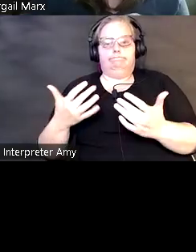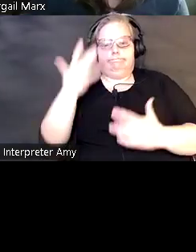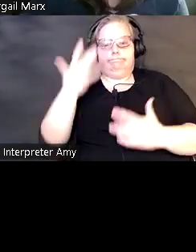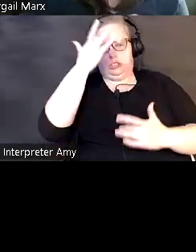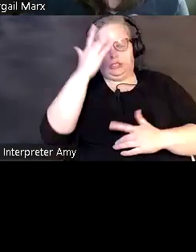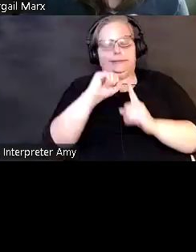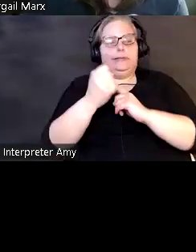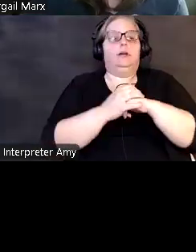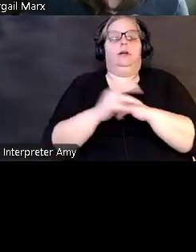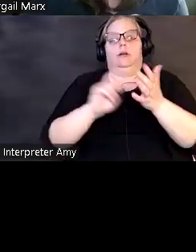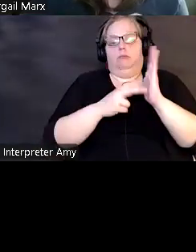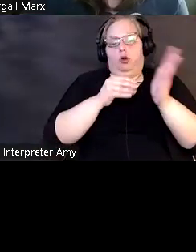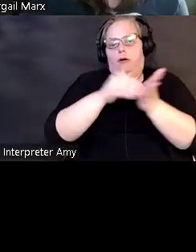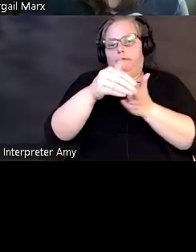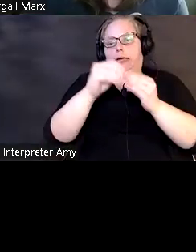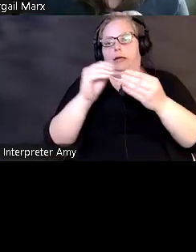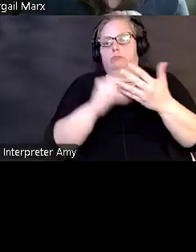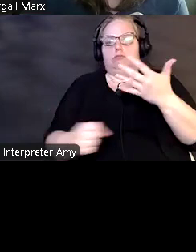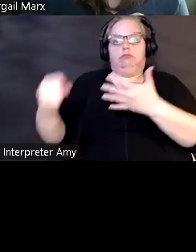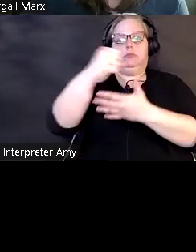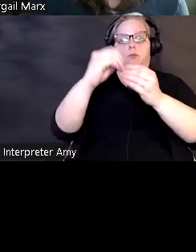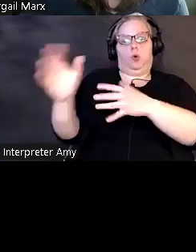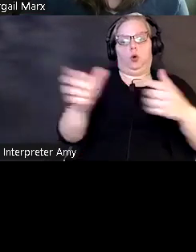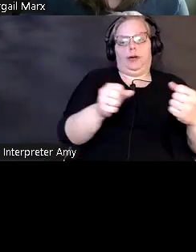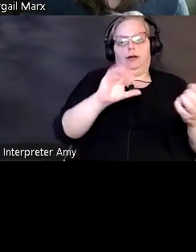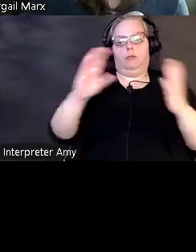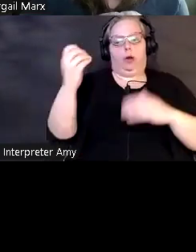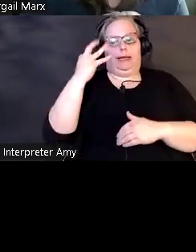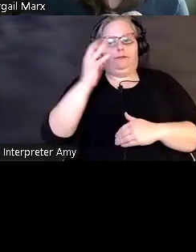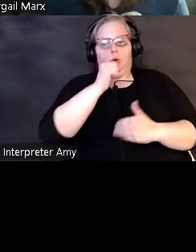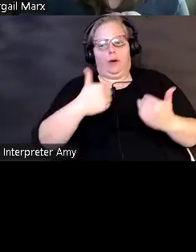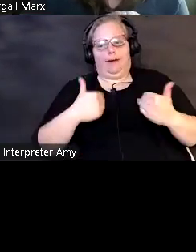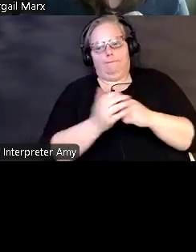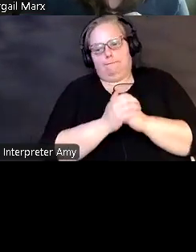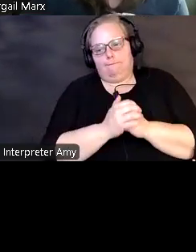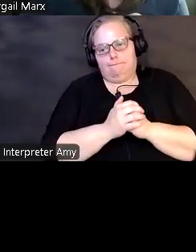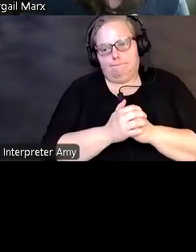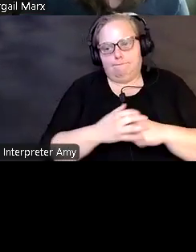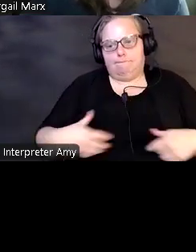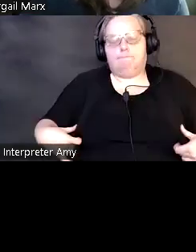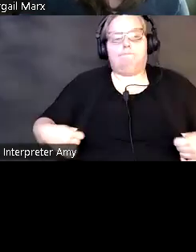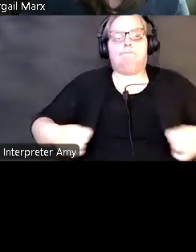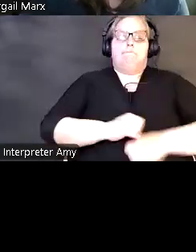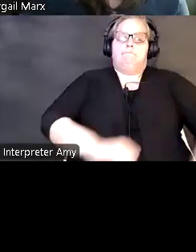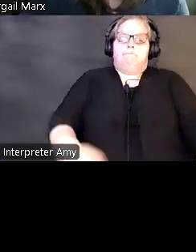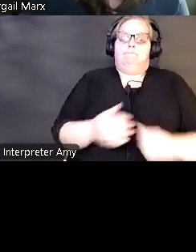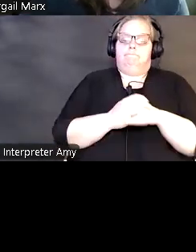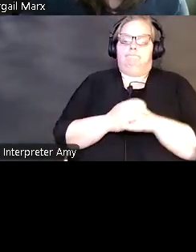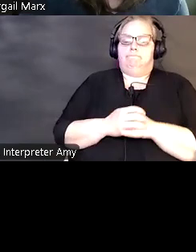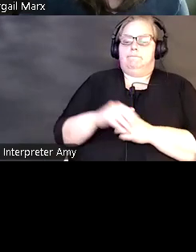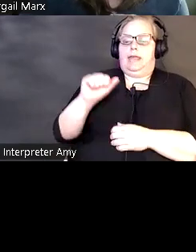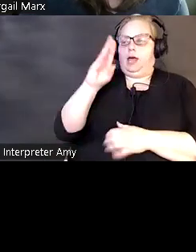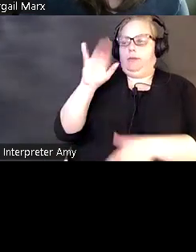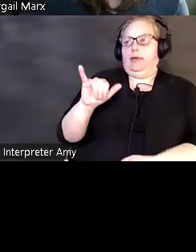you can get in more quickly than if you don't. >> Abby: Yeah, and I think the piece about working